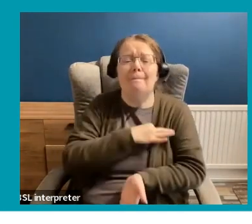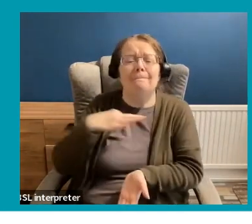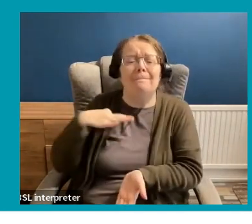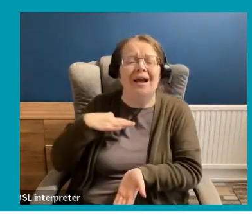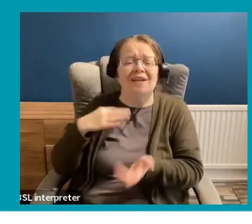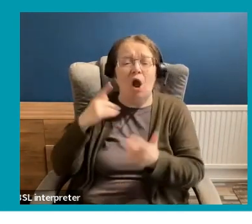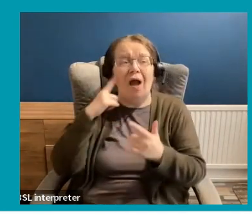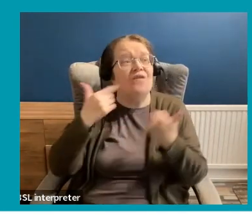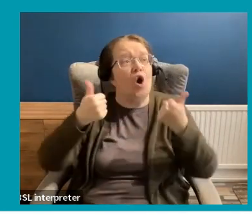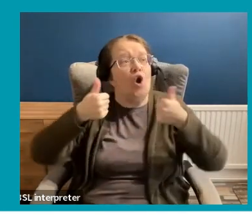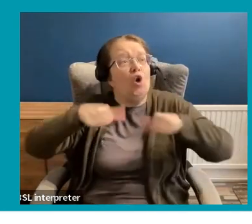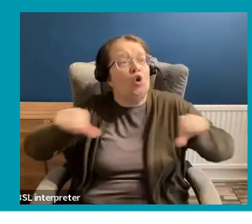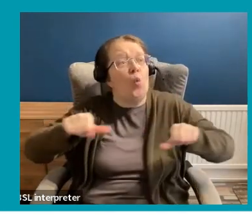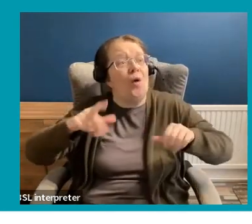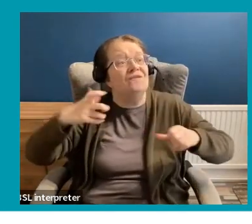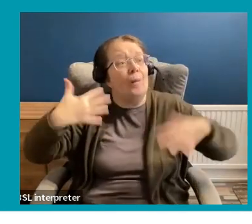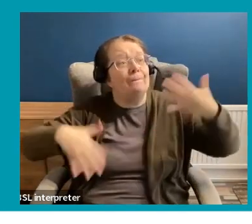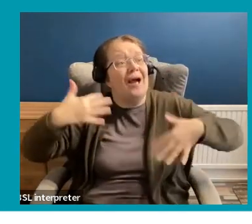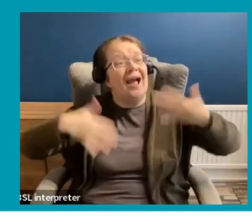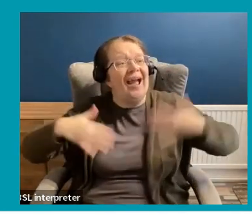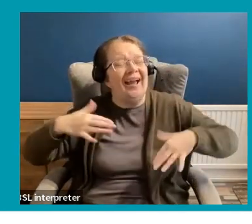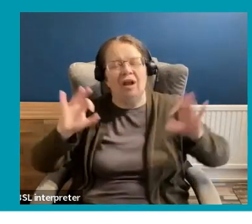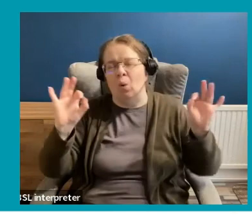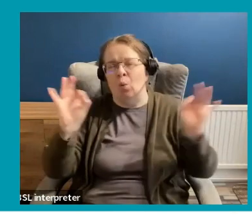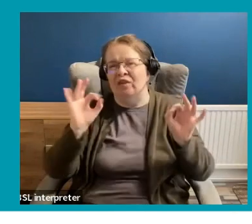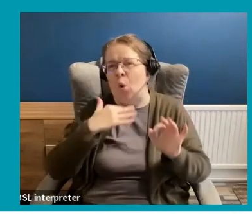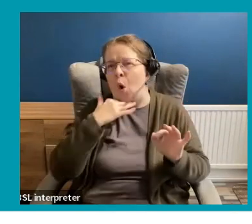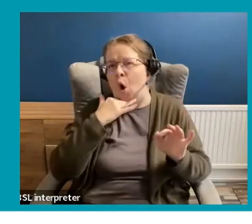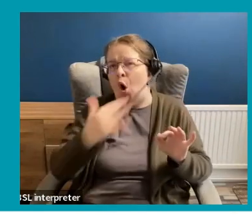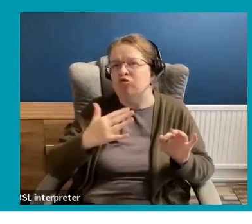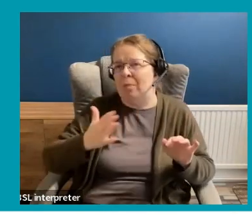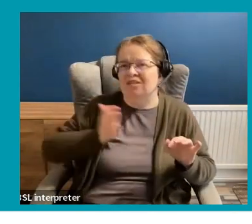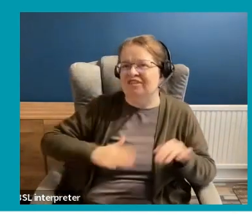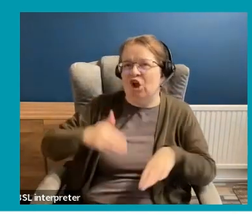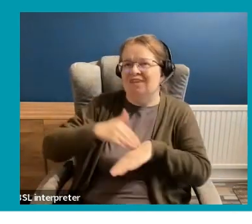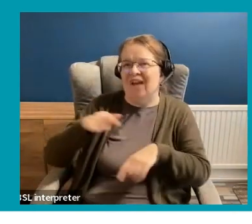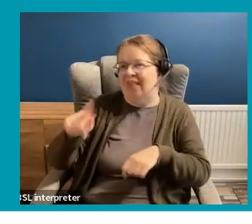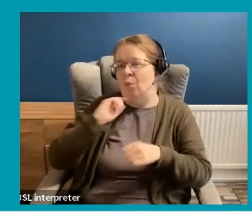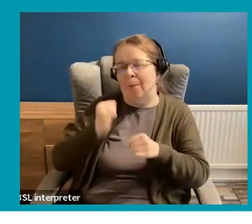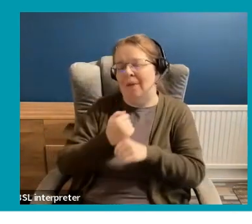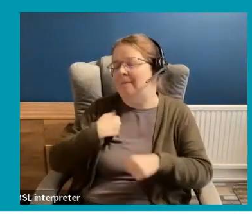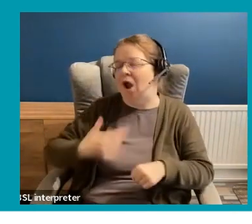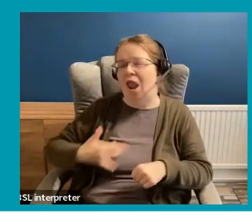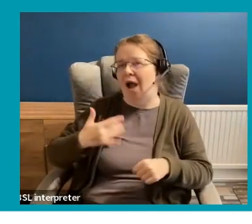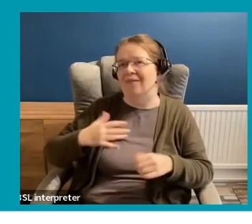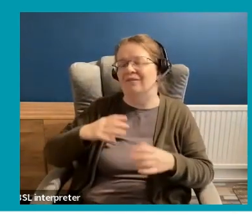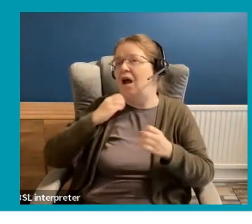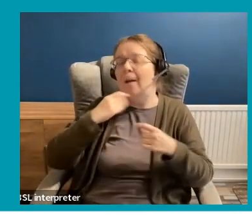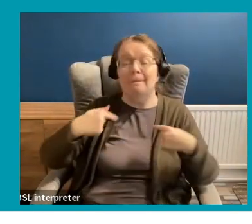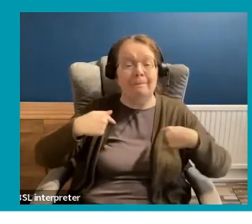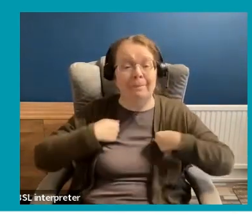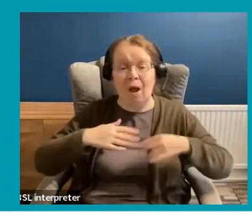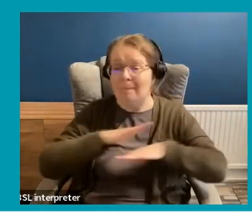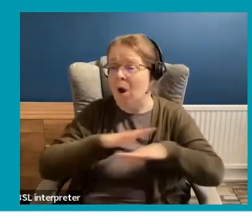cure for pain that doesn't have horrible side effects that would make my life better. But I'm not a medic or a scientist and most of the